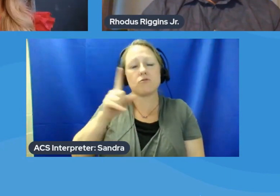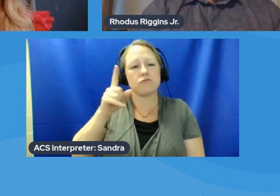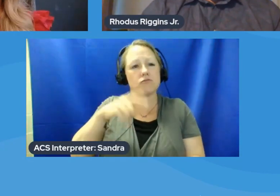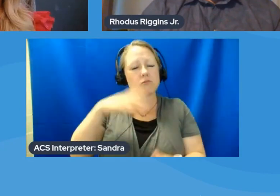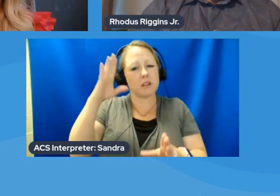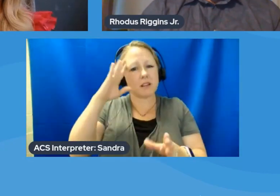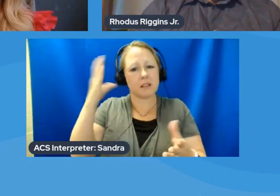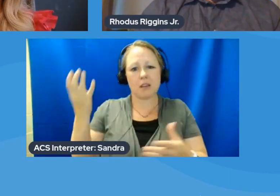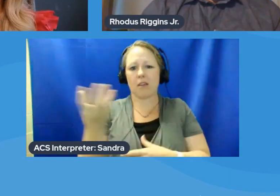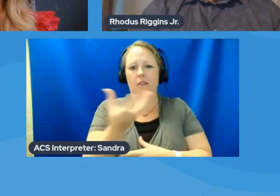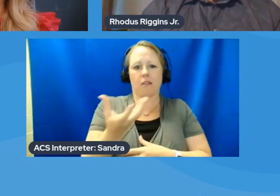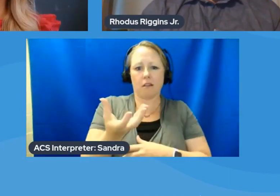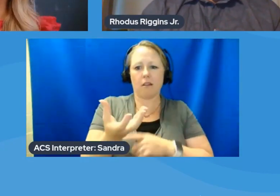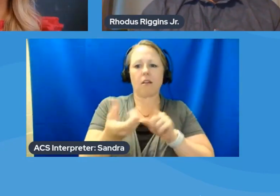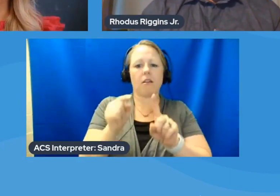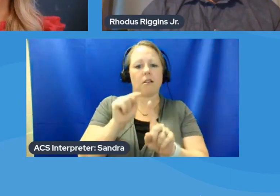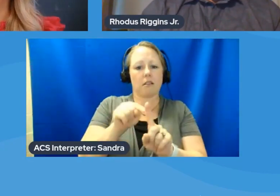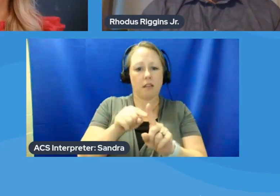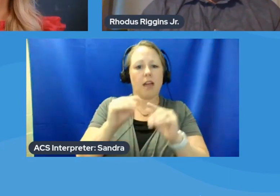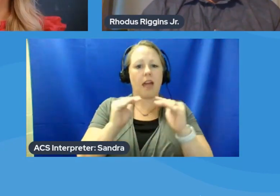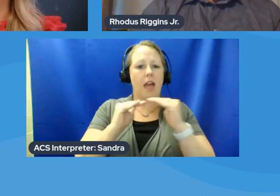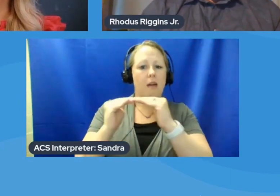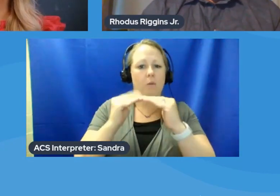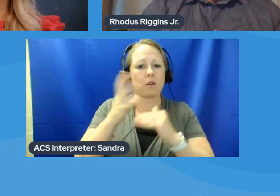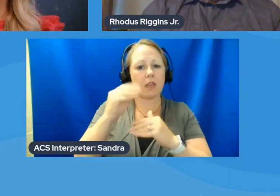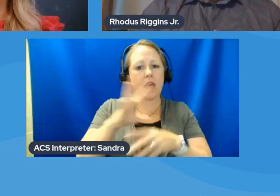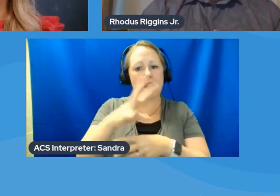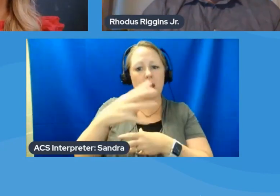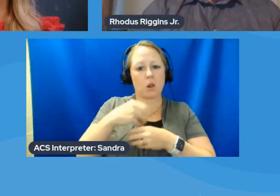One where families and practitioners partner effectively